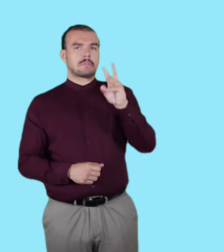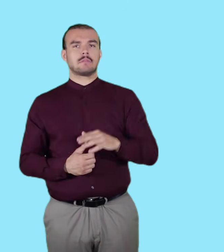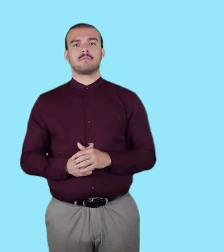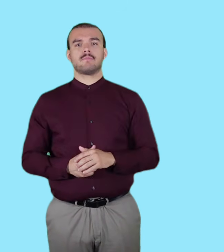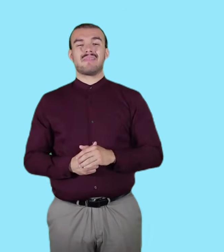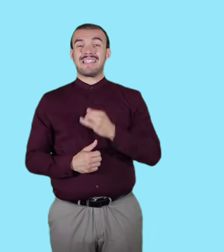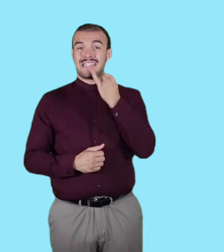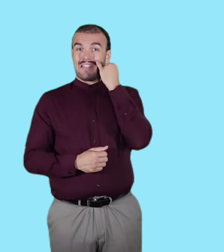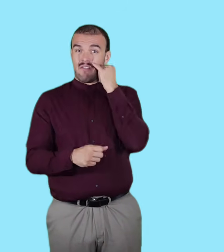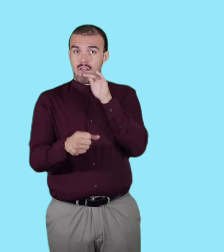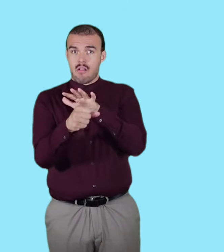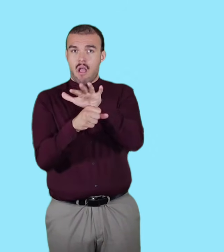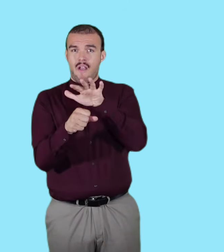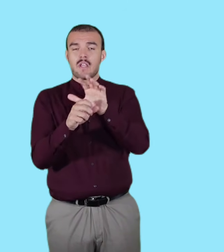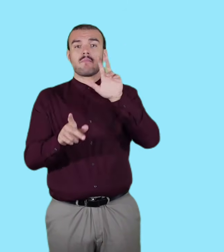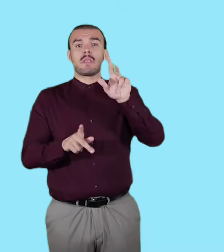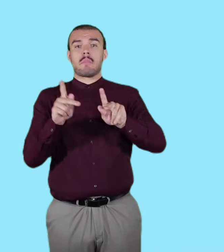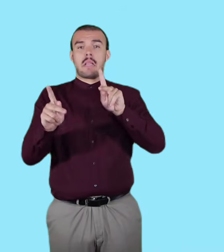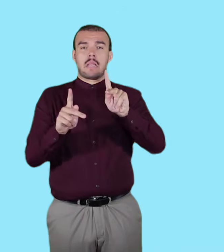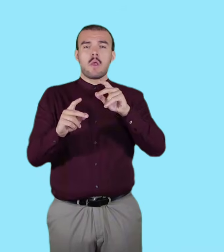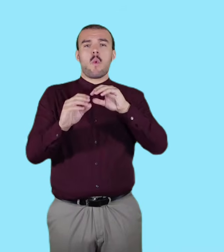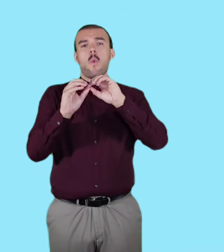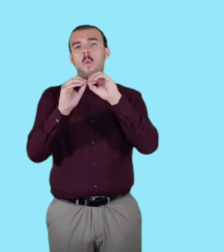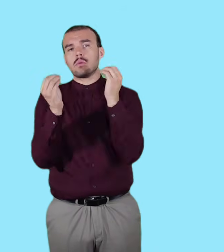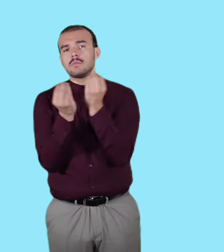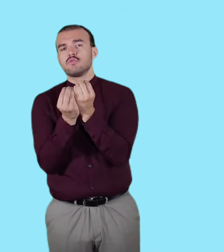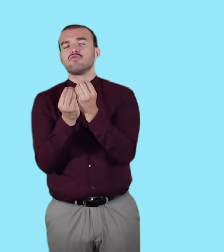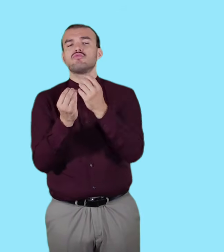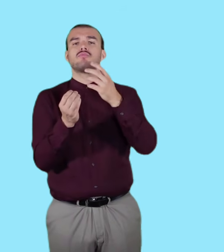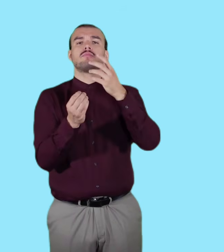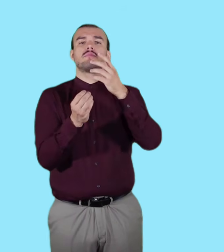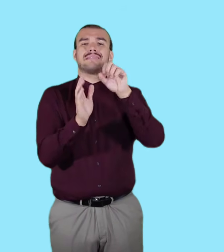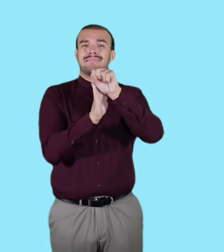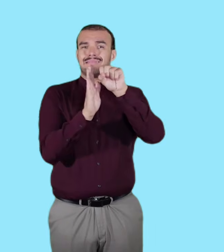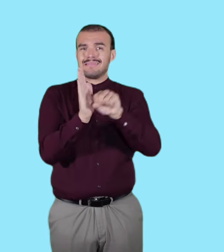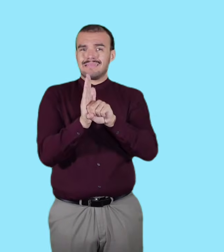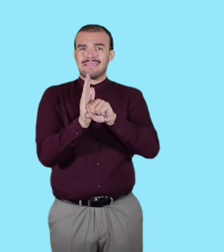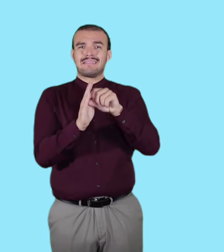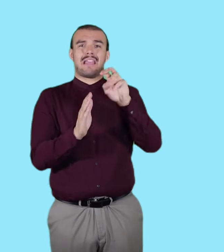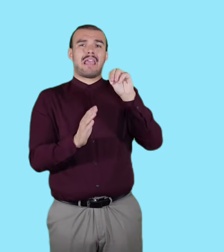If enough individuals, organizations, and state Medicaid directors